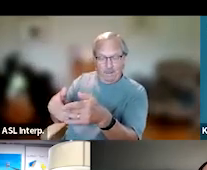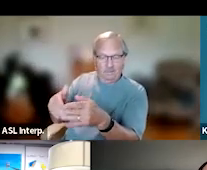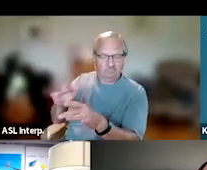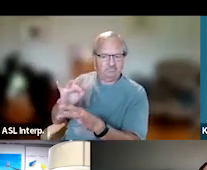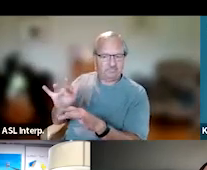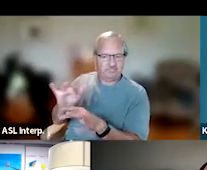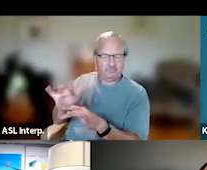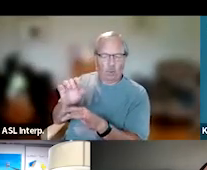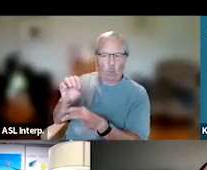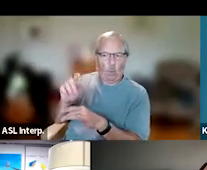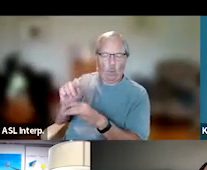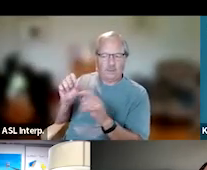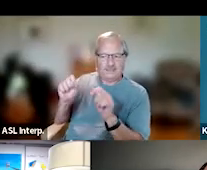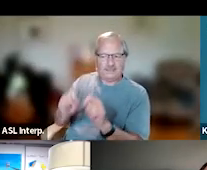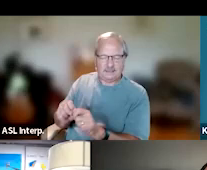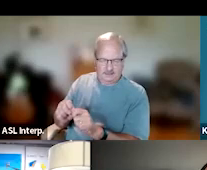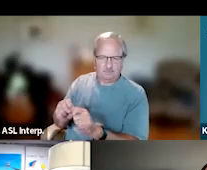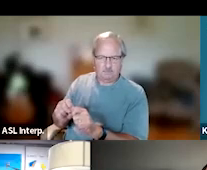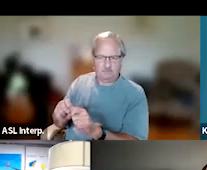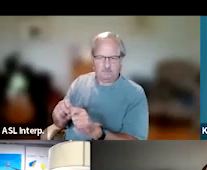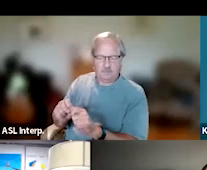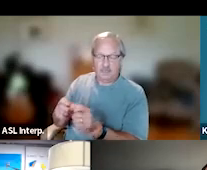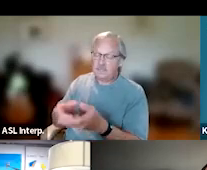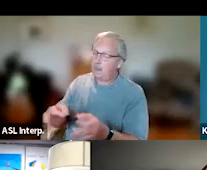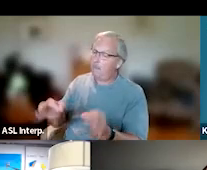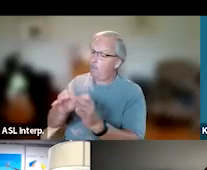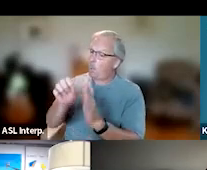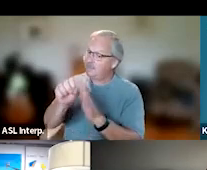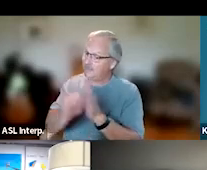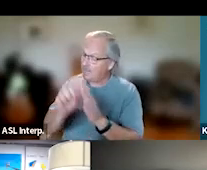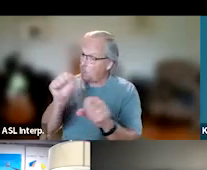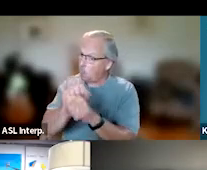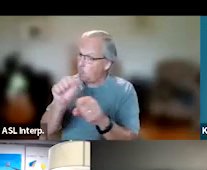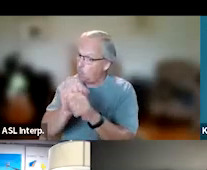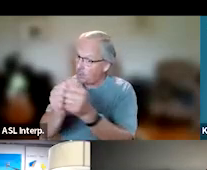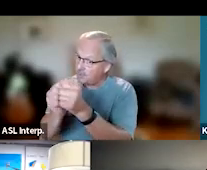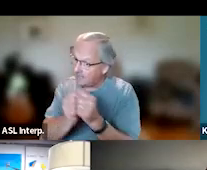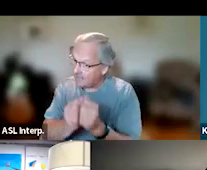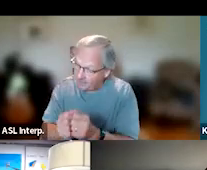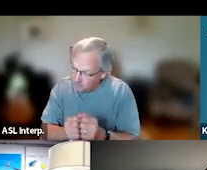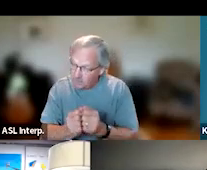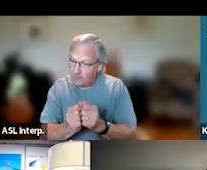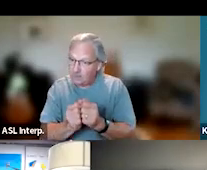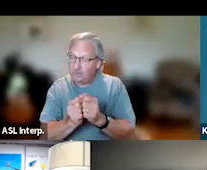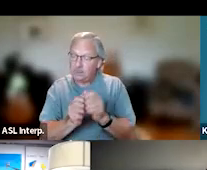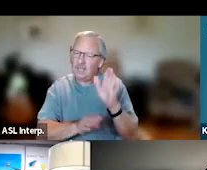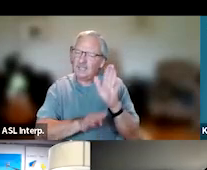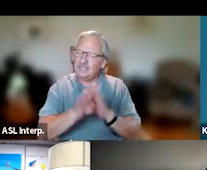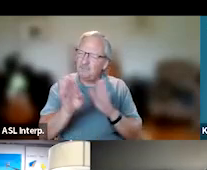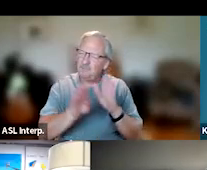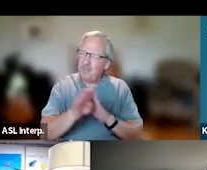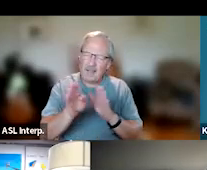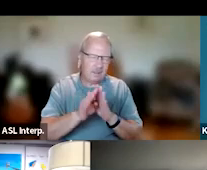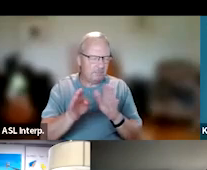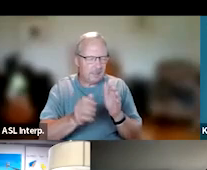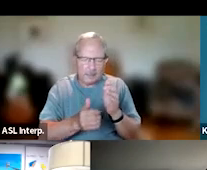it's really important for states to really work together to design some way for you to be able to track your outcomes.